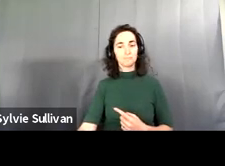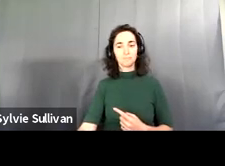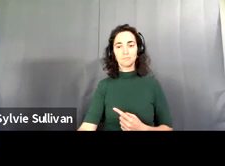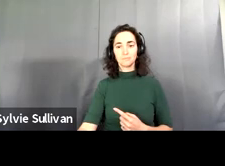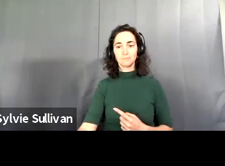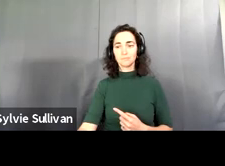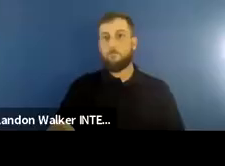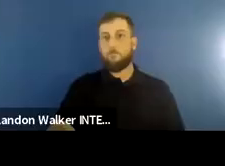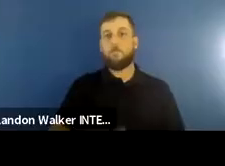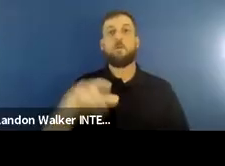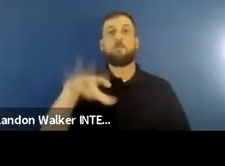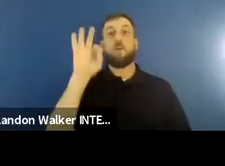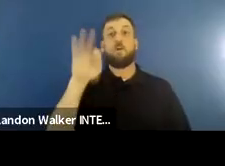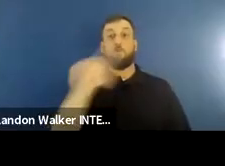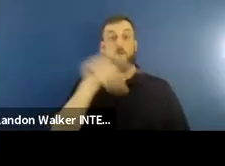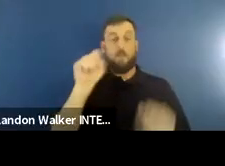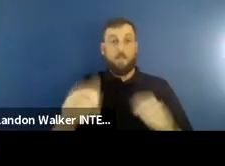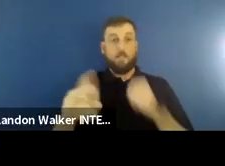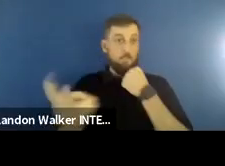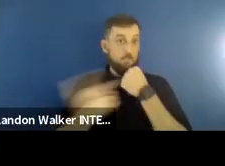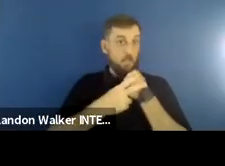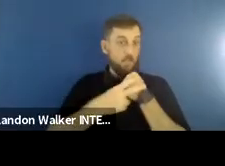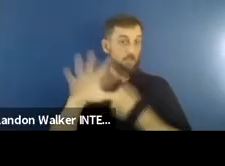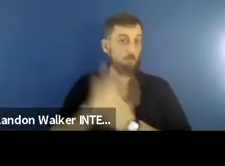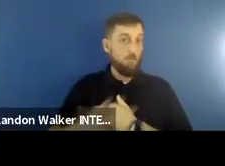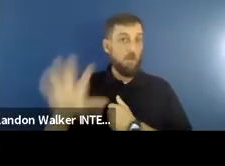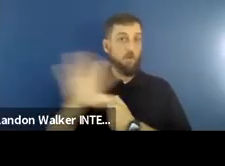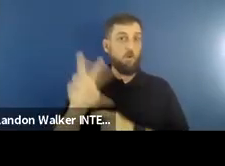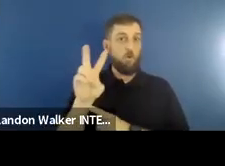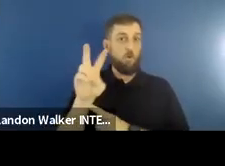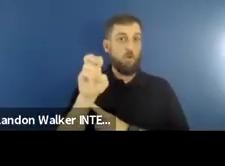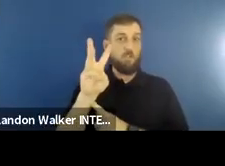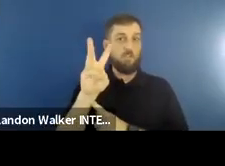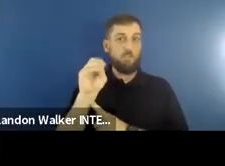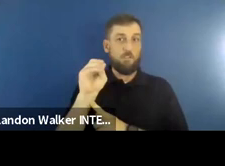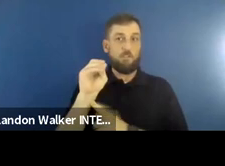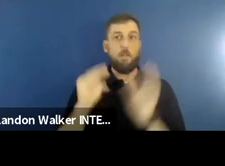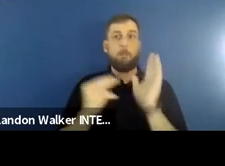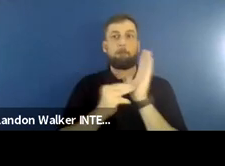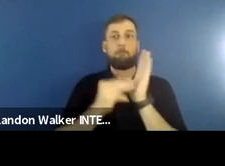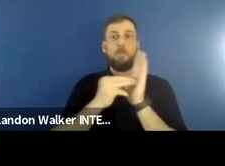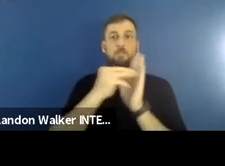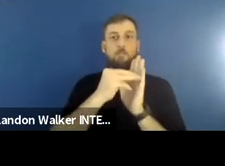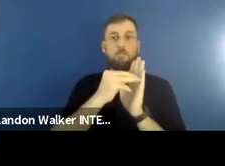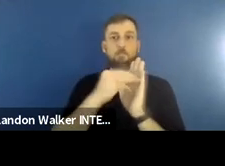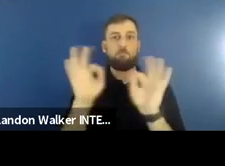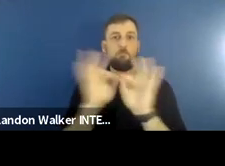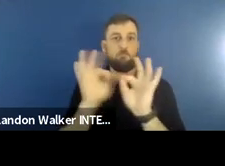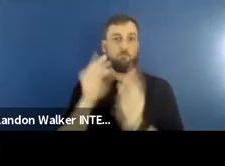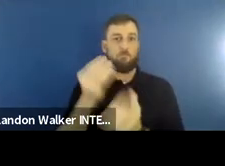They found that you're able to save about to they're able to save about 260 million in